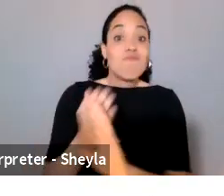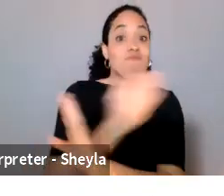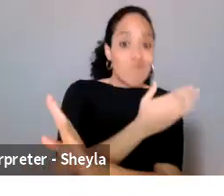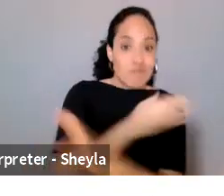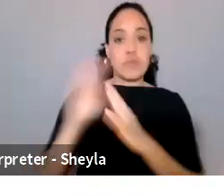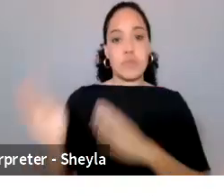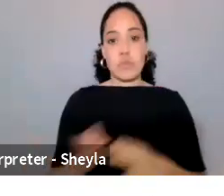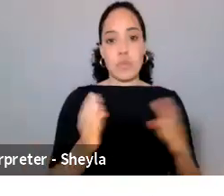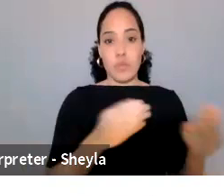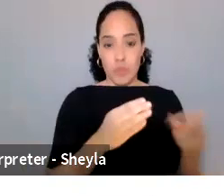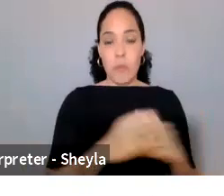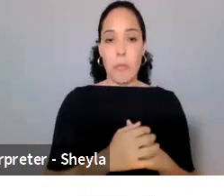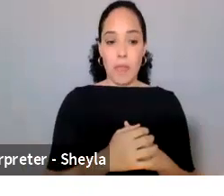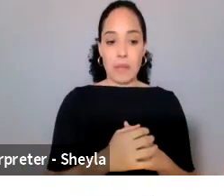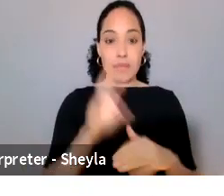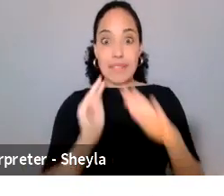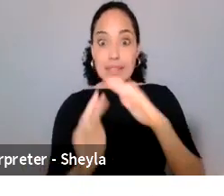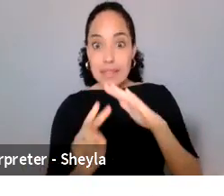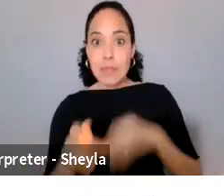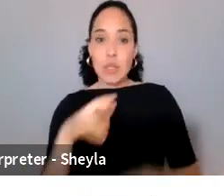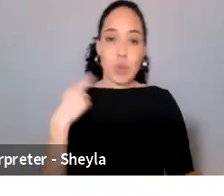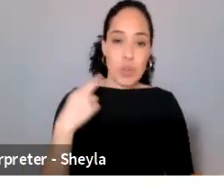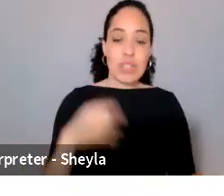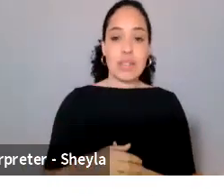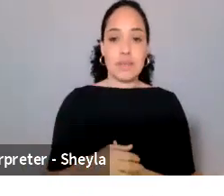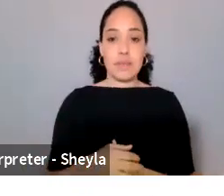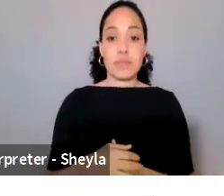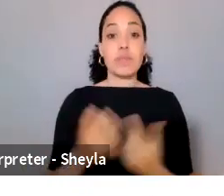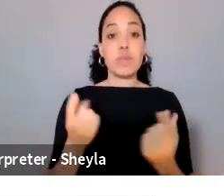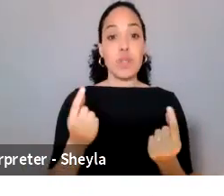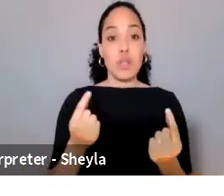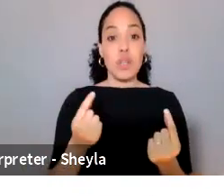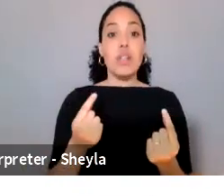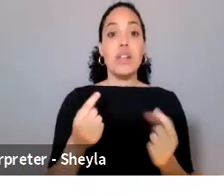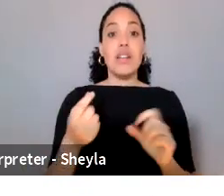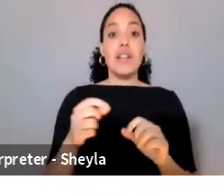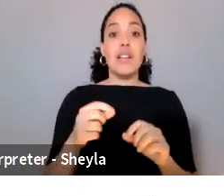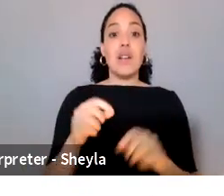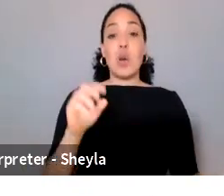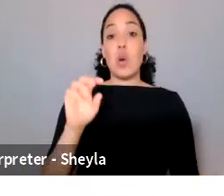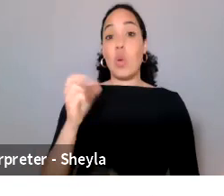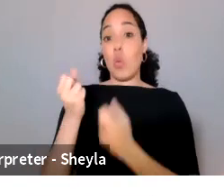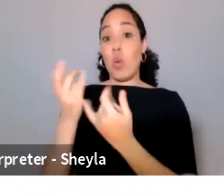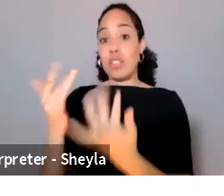to your properties so you want to thin wildfire fuel remove debris elevate and flood proof when